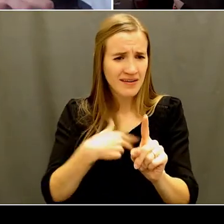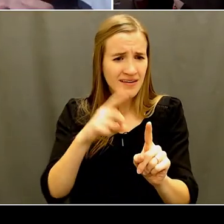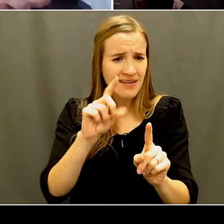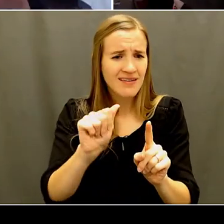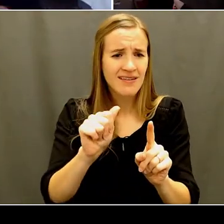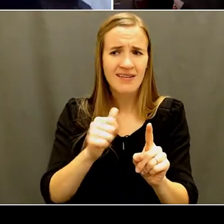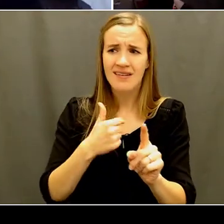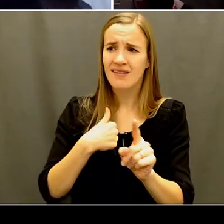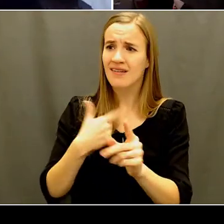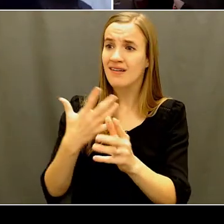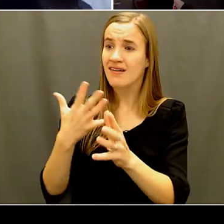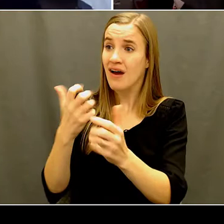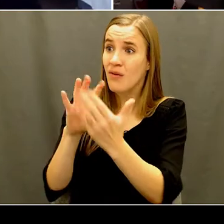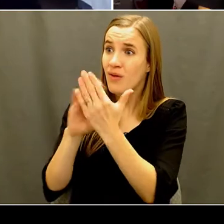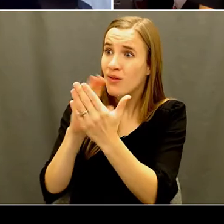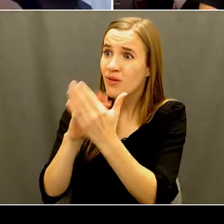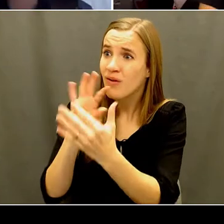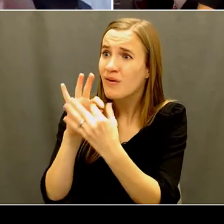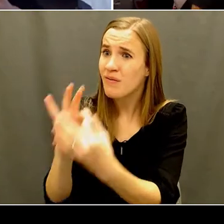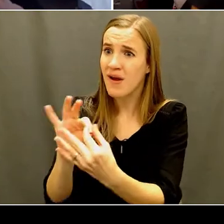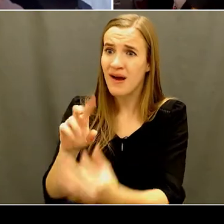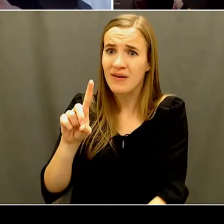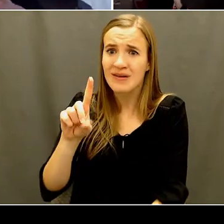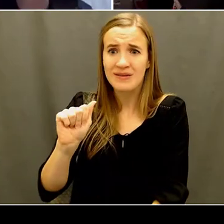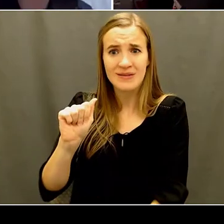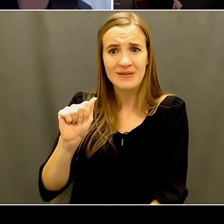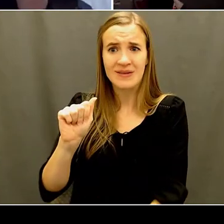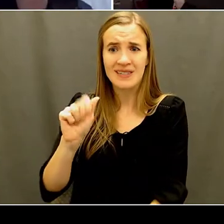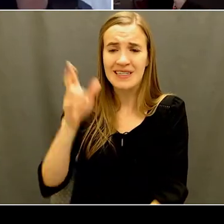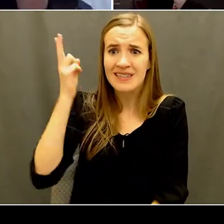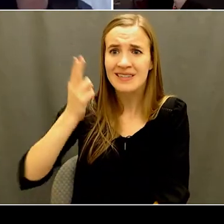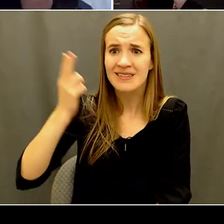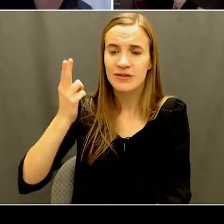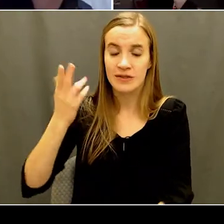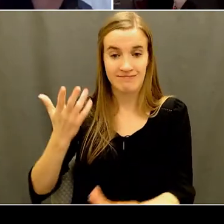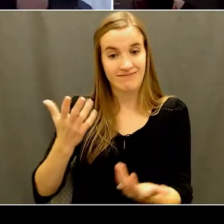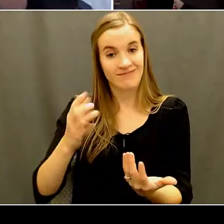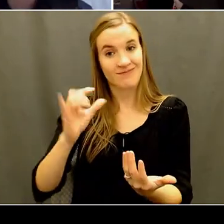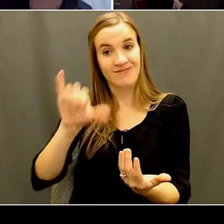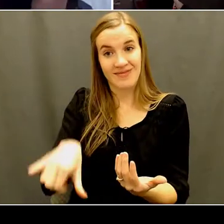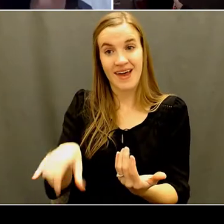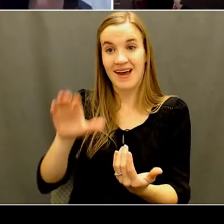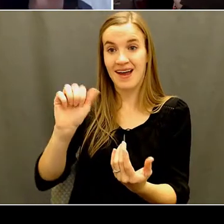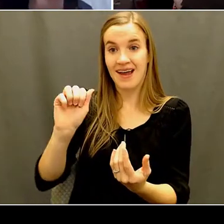do in the AAPD internship program. And also one of my like, biggest pieces of